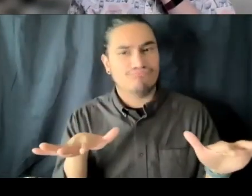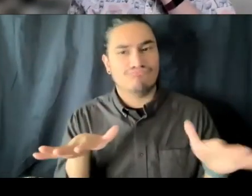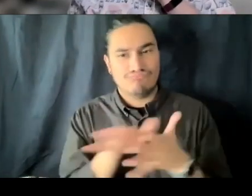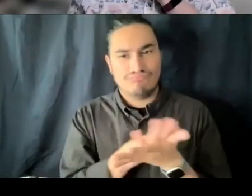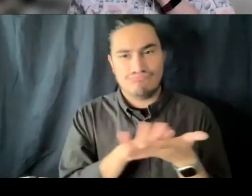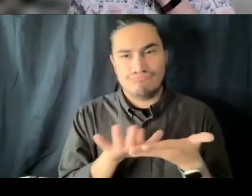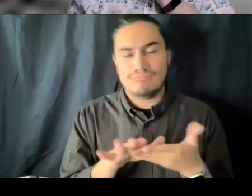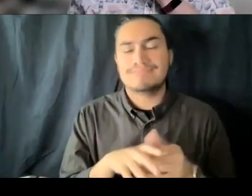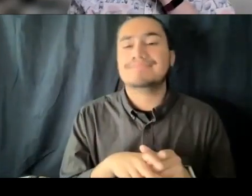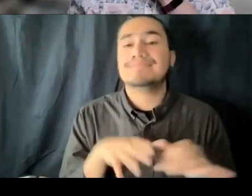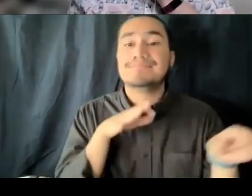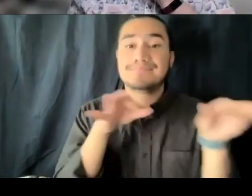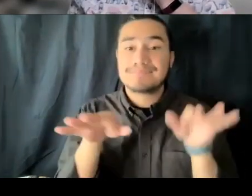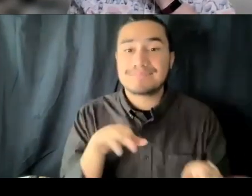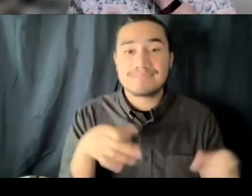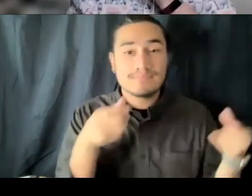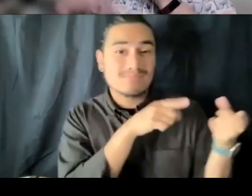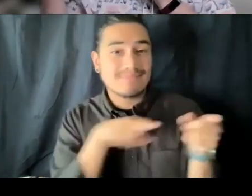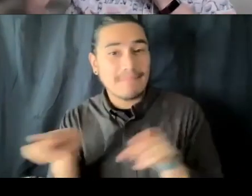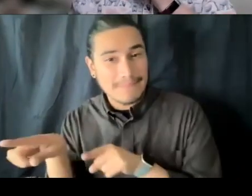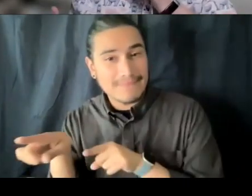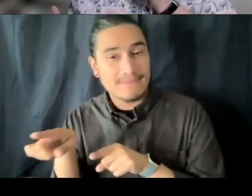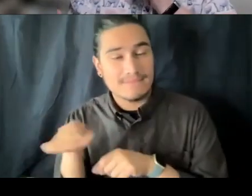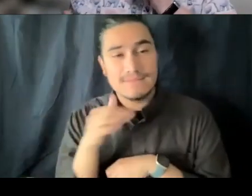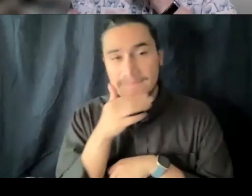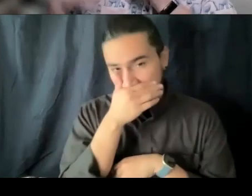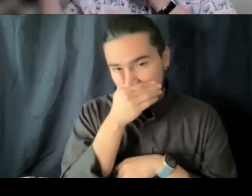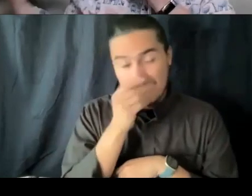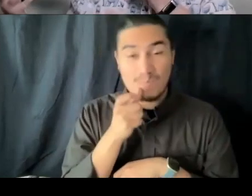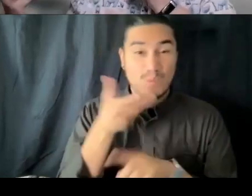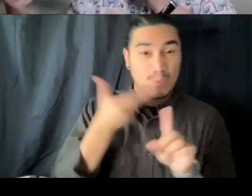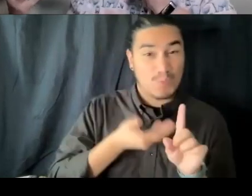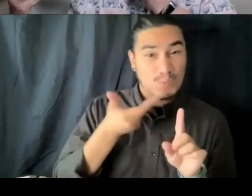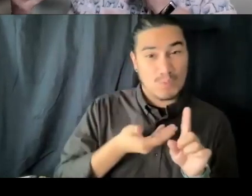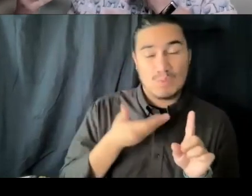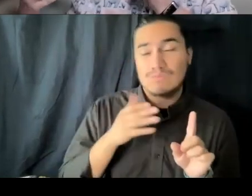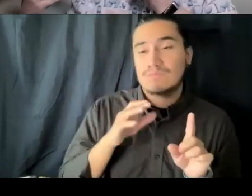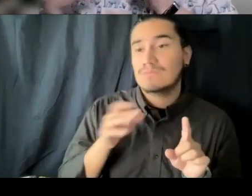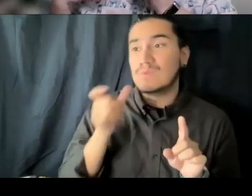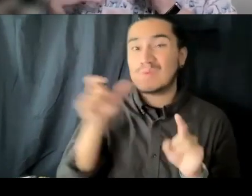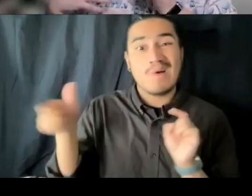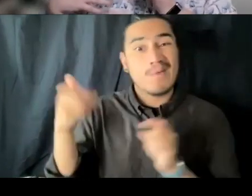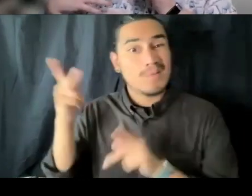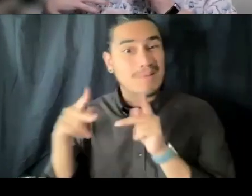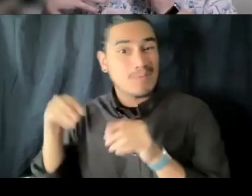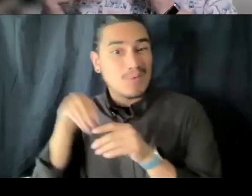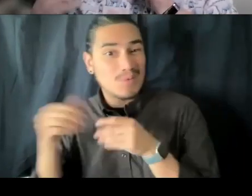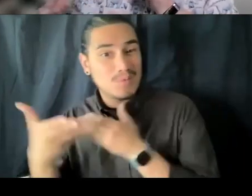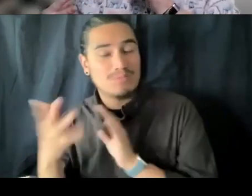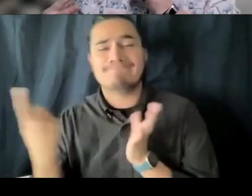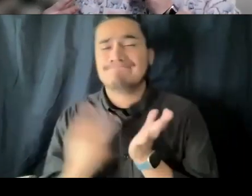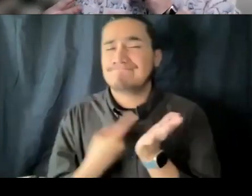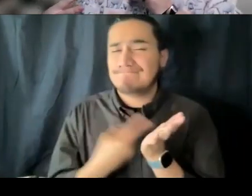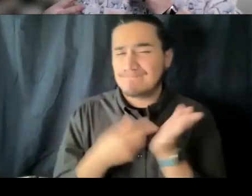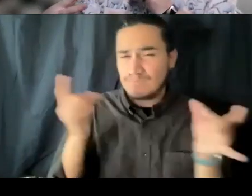Explain what is happening, who you are, who others are. In some crises situations,